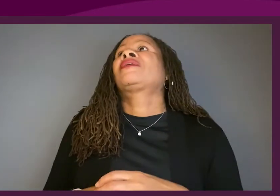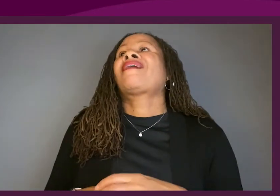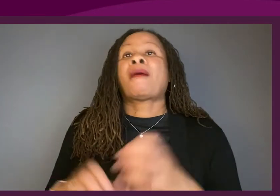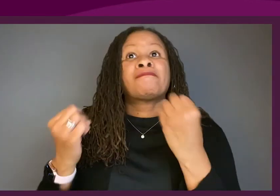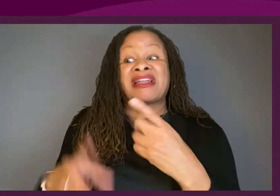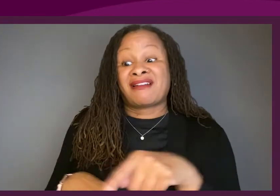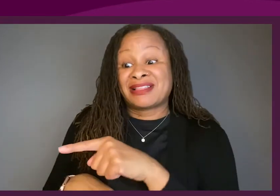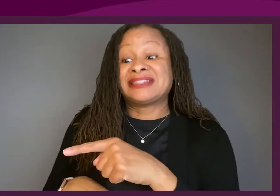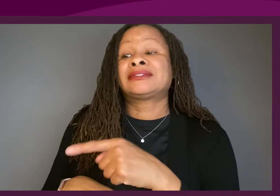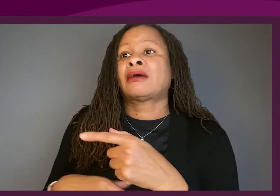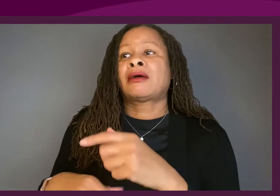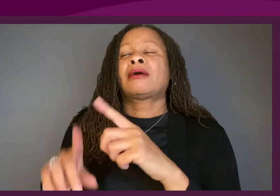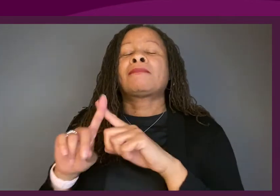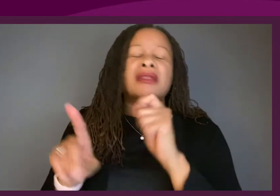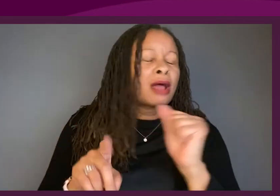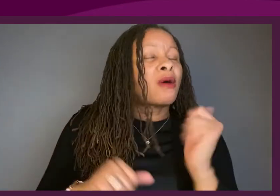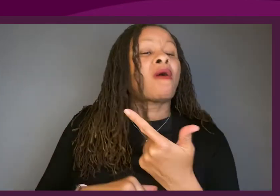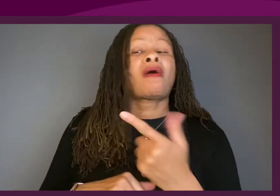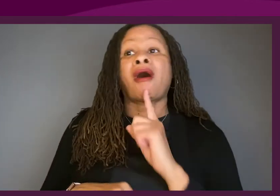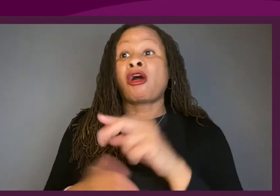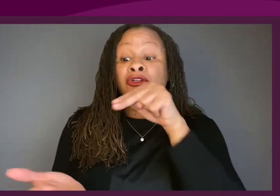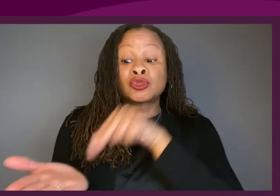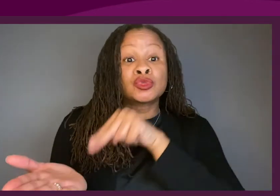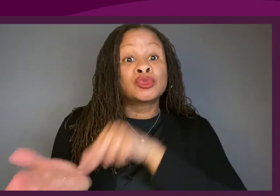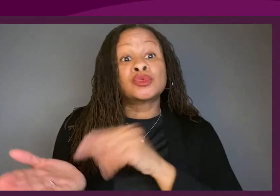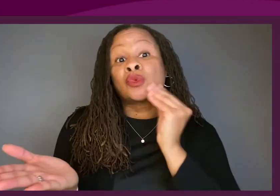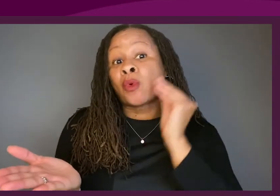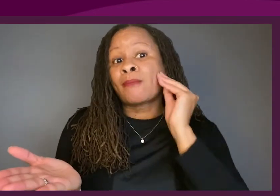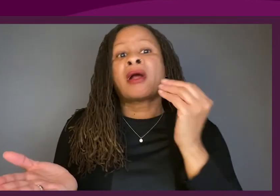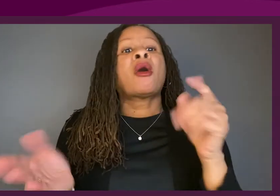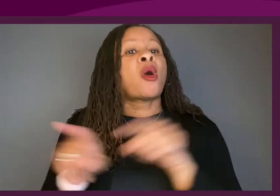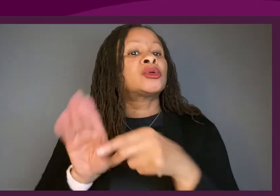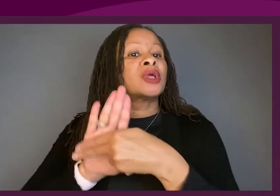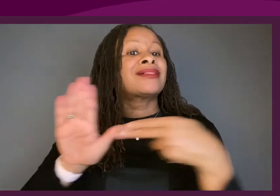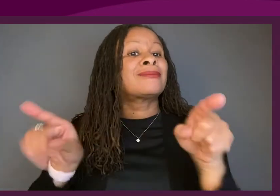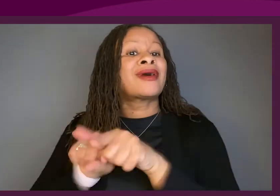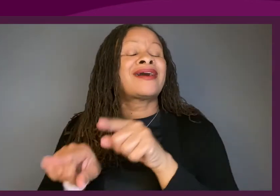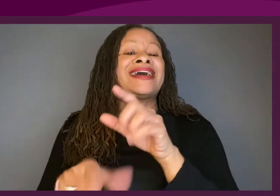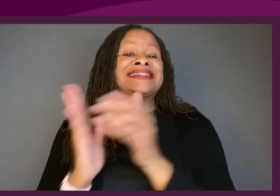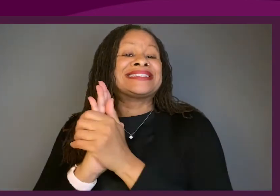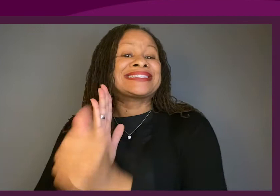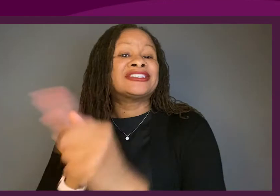And many of these, but not all of them, are nursing homes or what are known as skilled